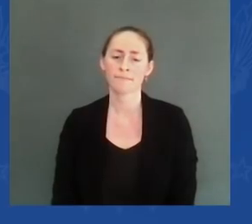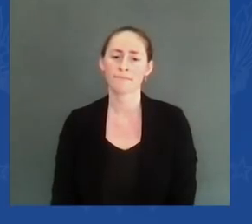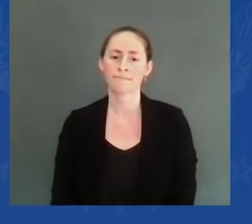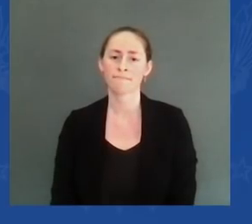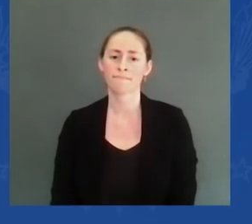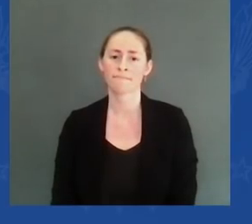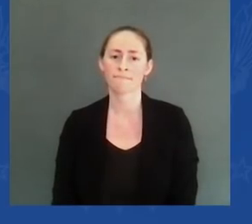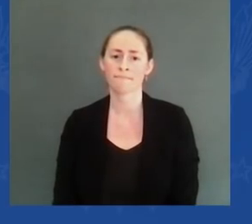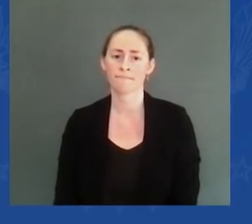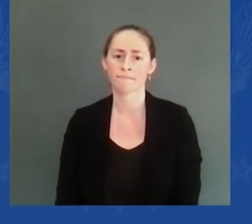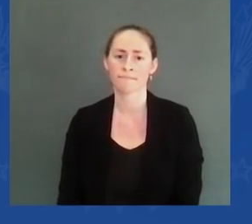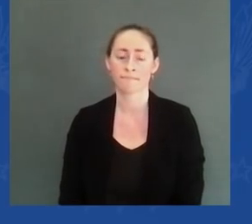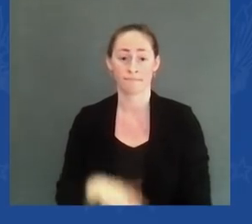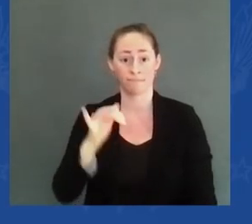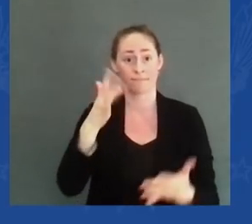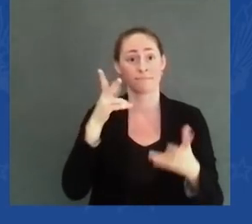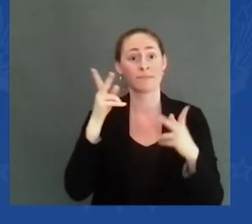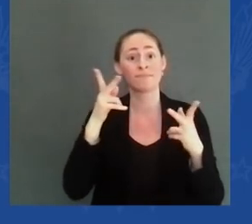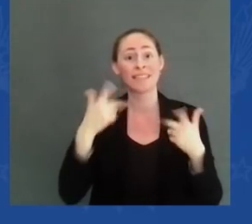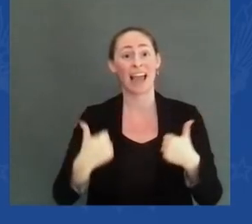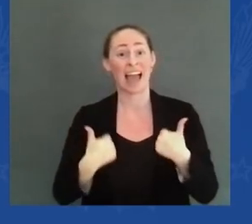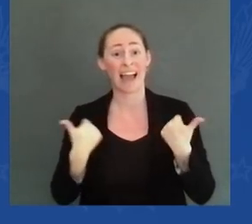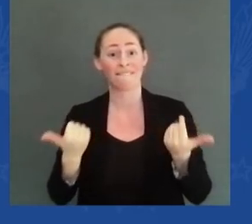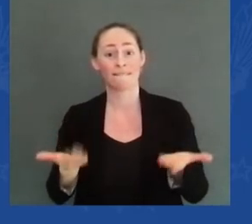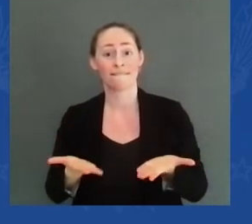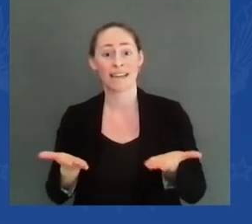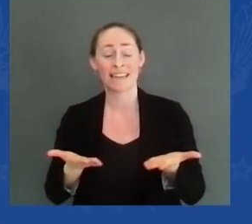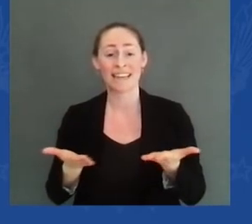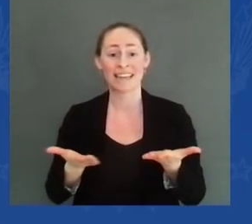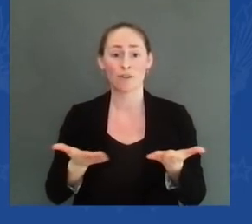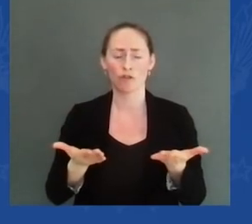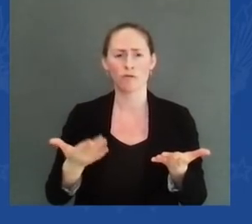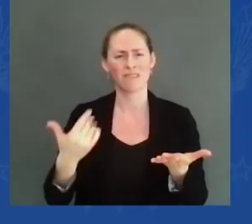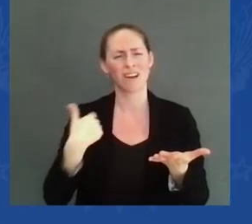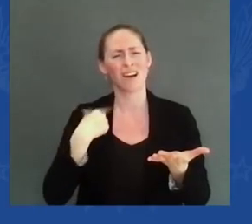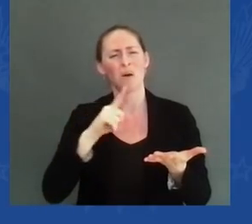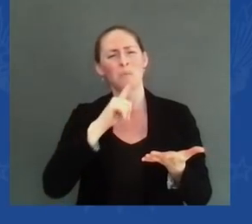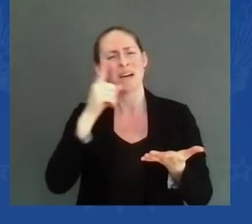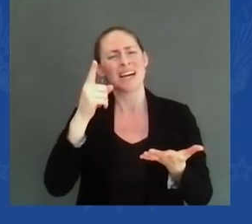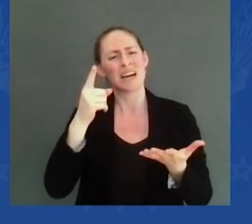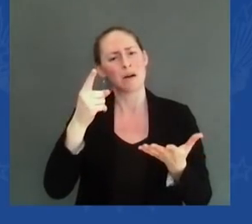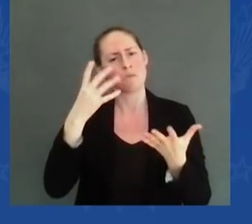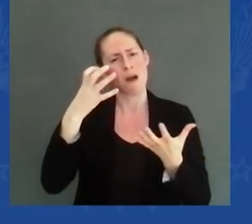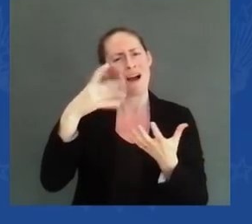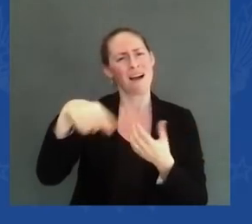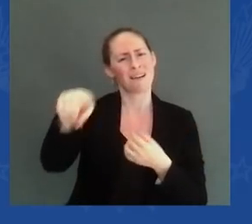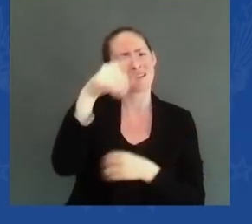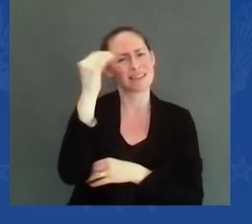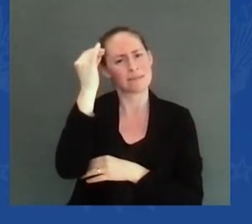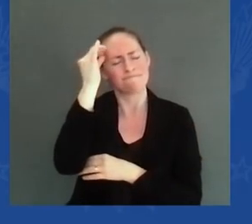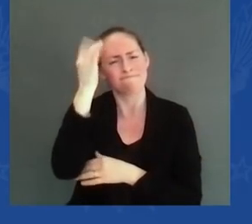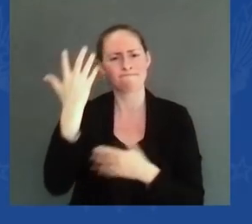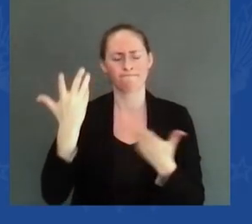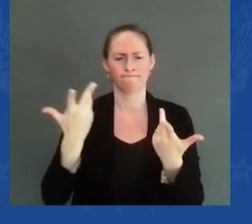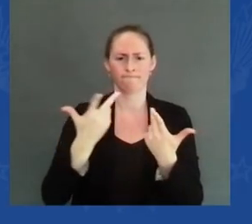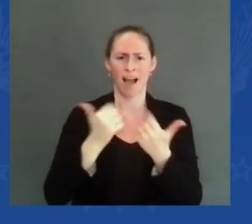do well; it's people in high towers along the shore will find that as this rain